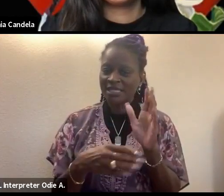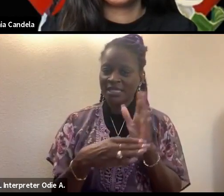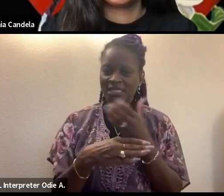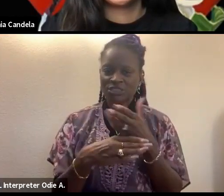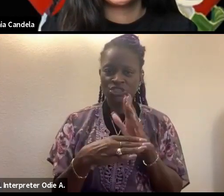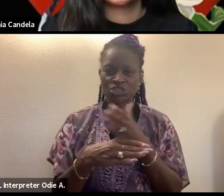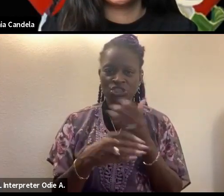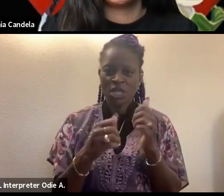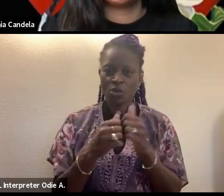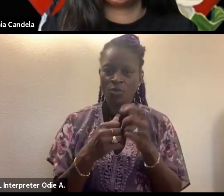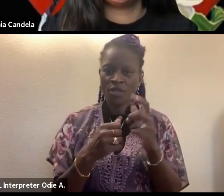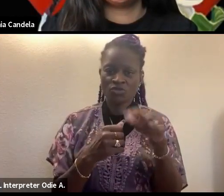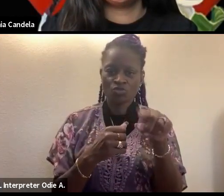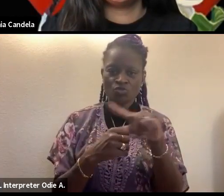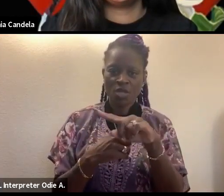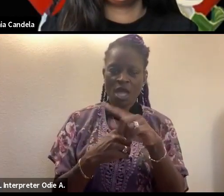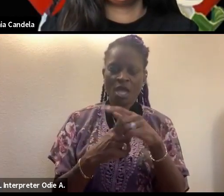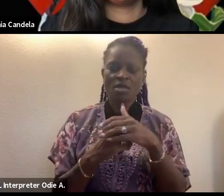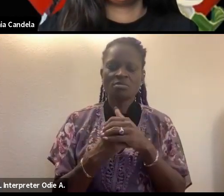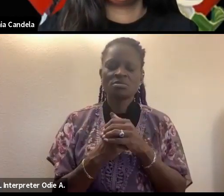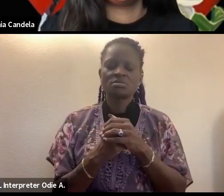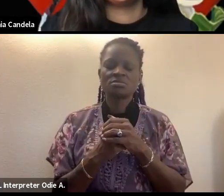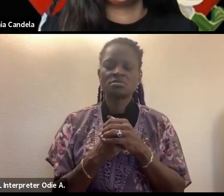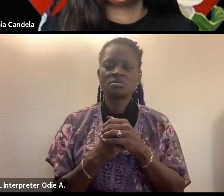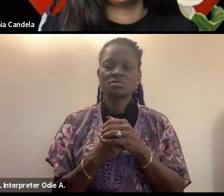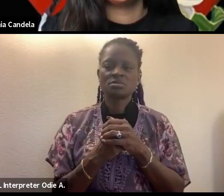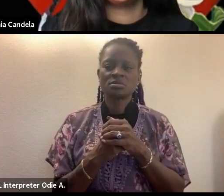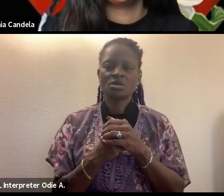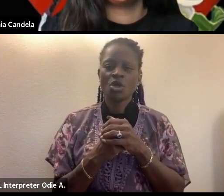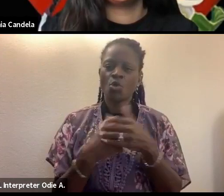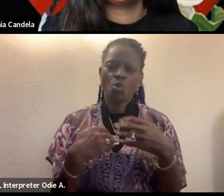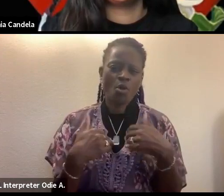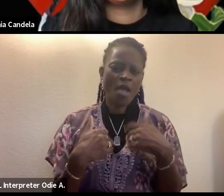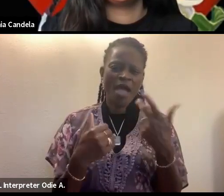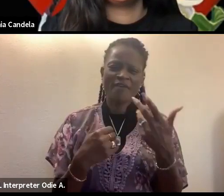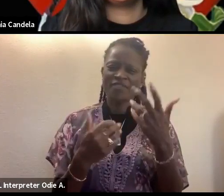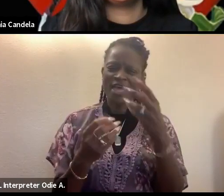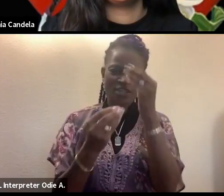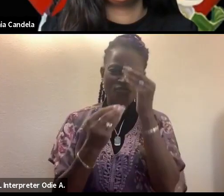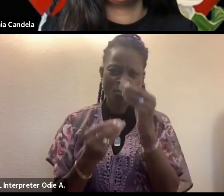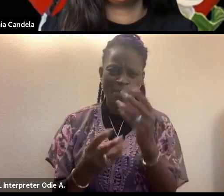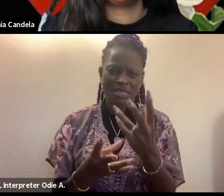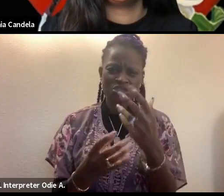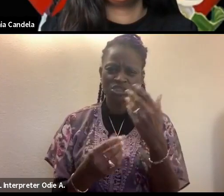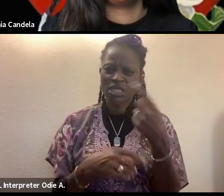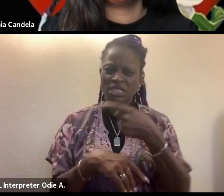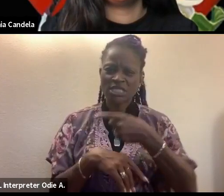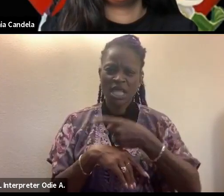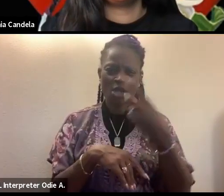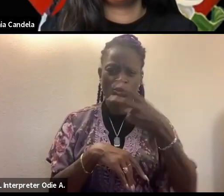in a flyer that we'll be getting in the next day or two and around that.